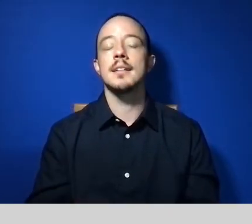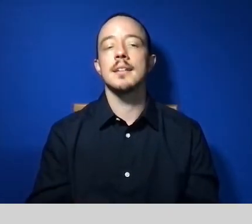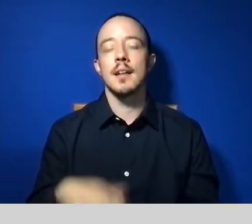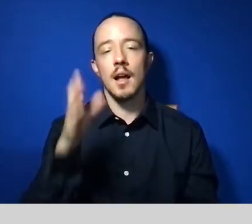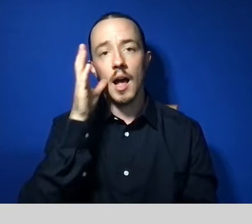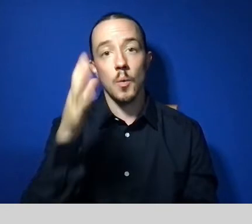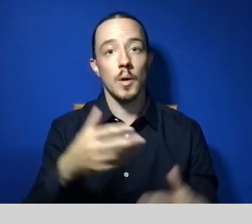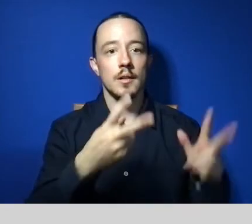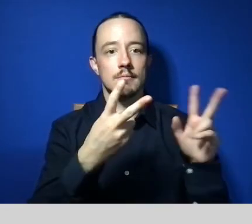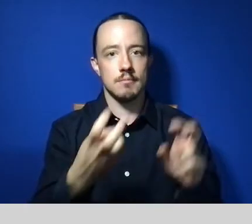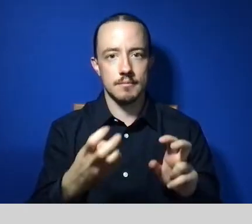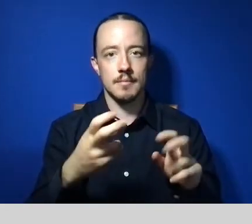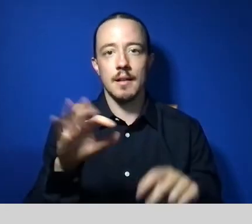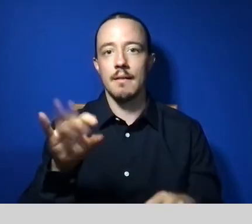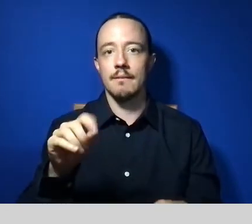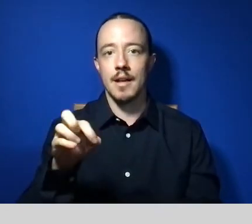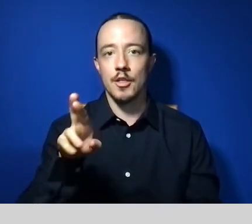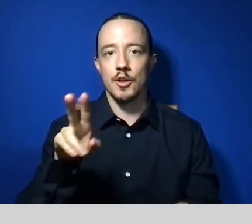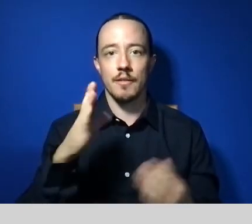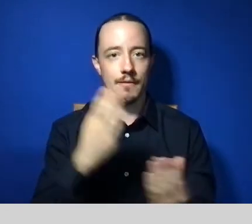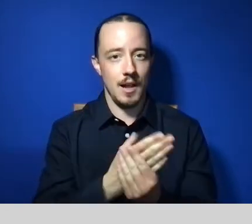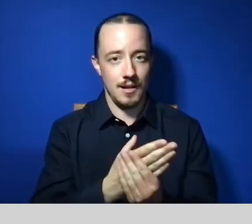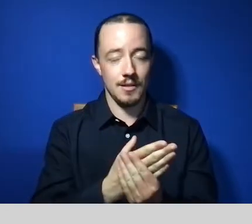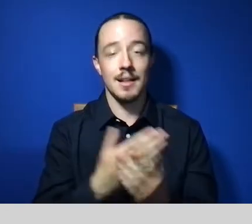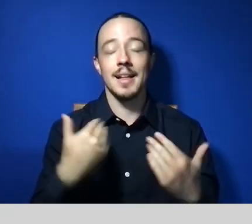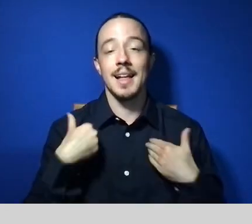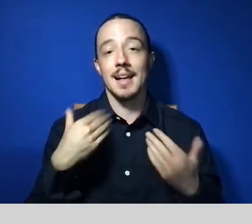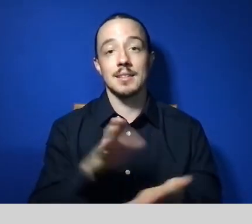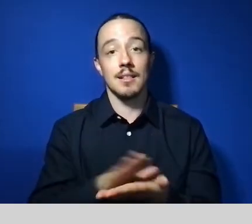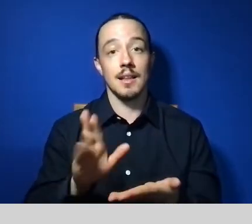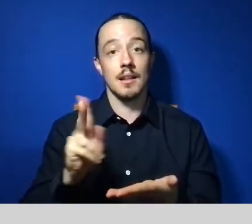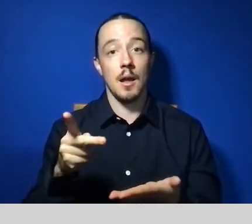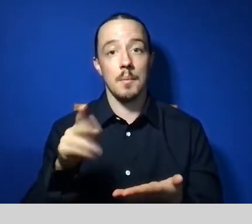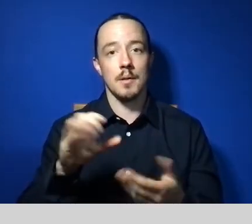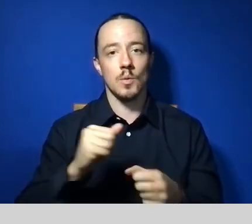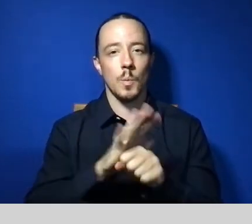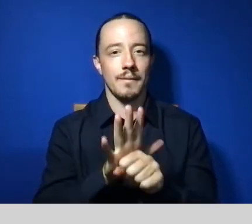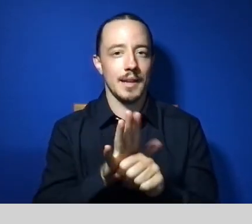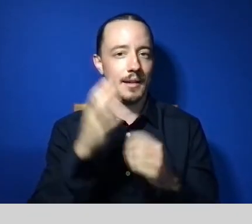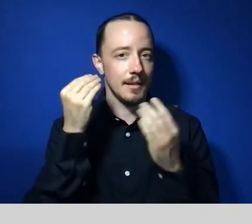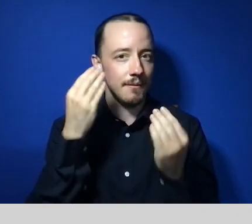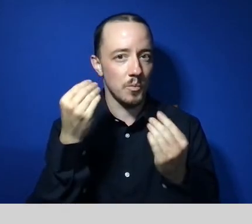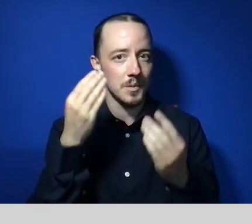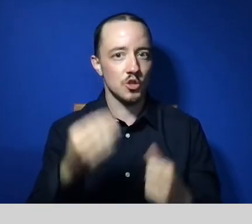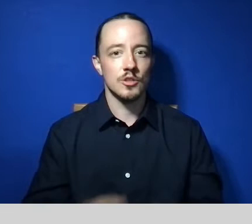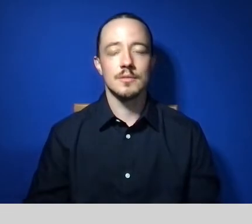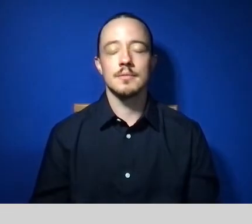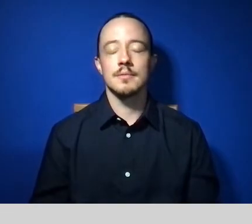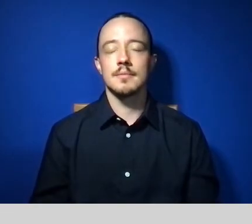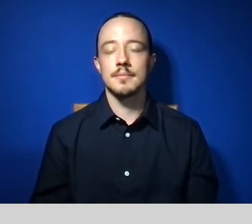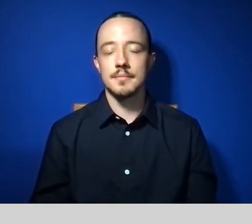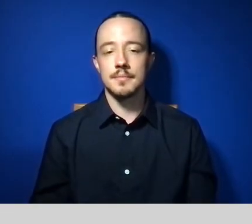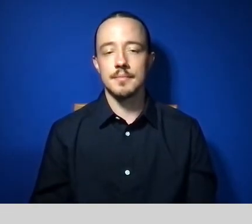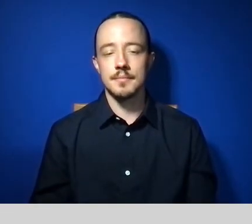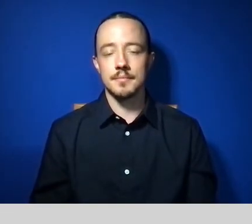I'm going to read in that feather file that has my cleaned up COVID data. I am going